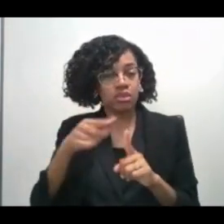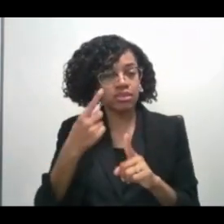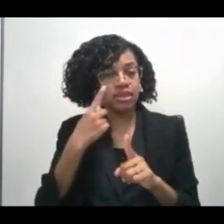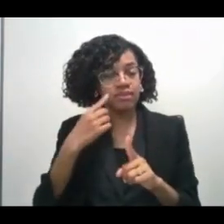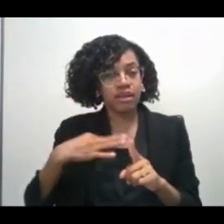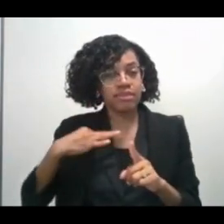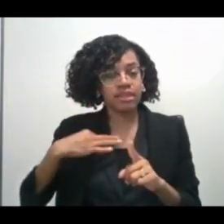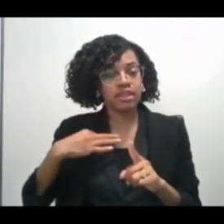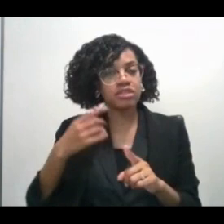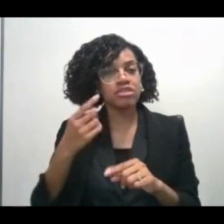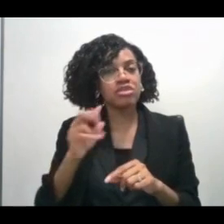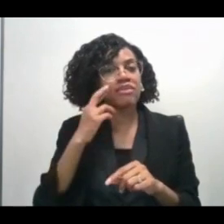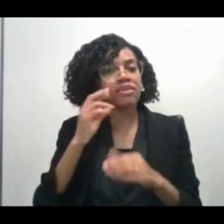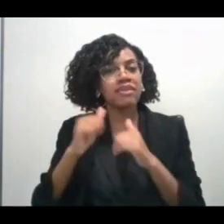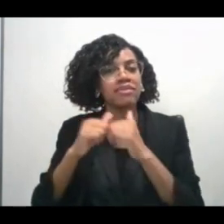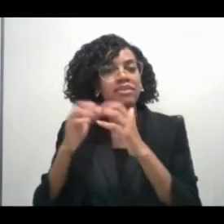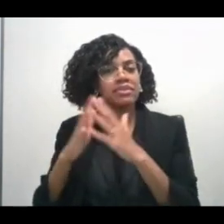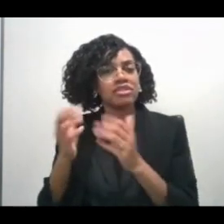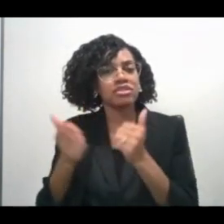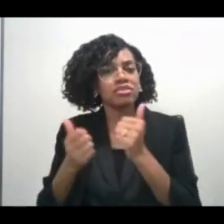Ned Gardiner: Joshua, I'll invite you to come back off mute